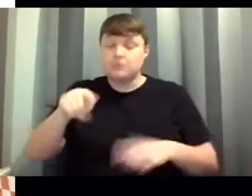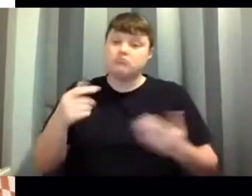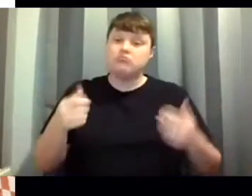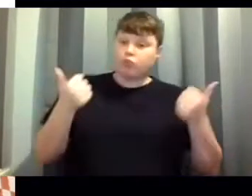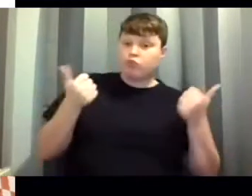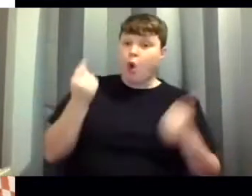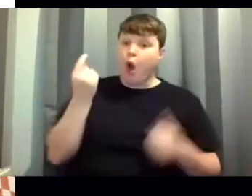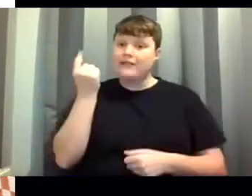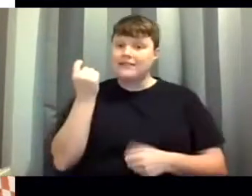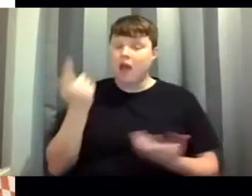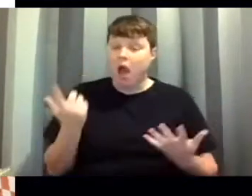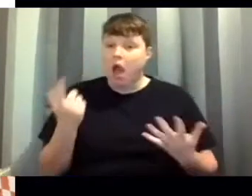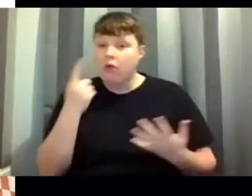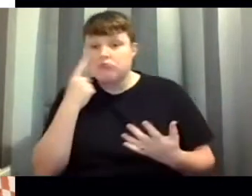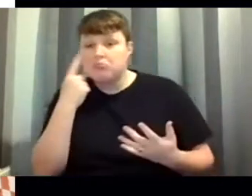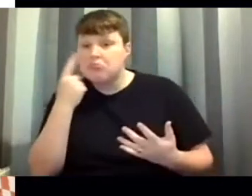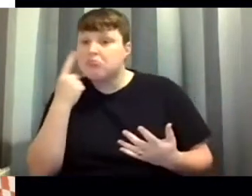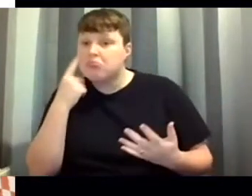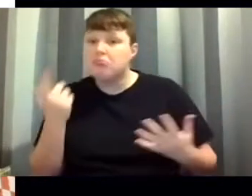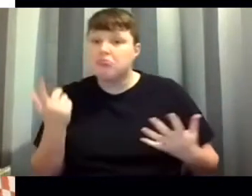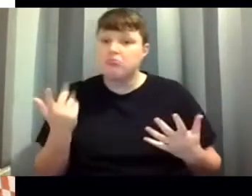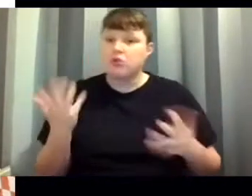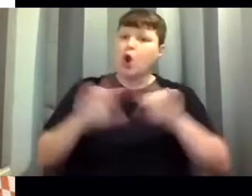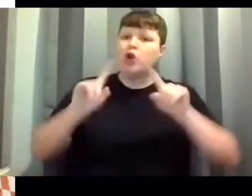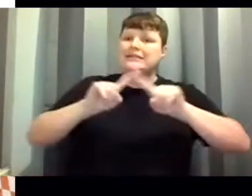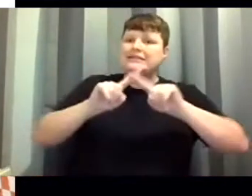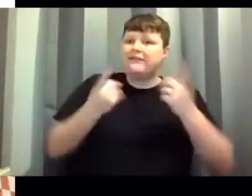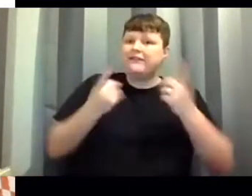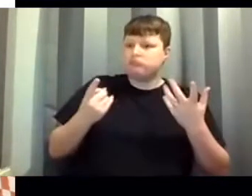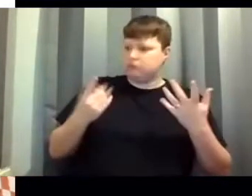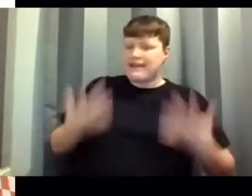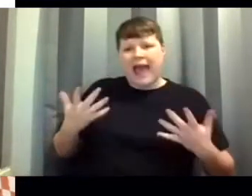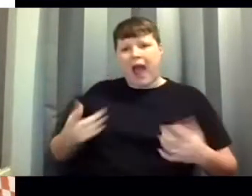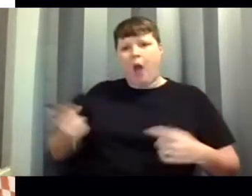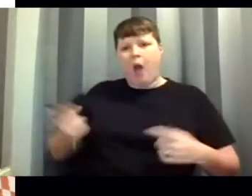It's not very different to what we do now. It's just that, with the human computers,